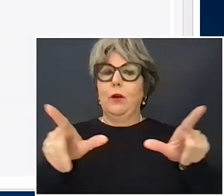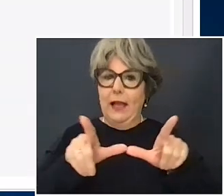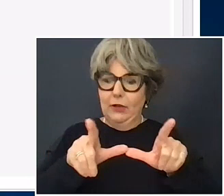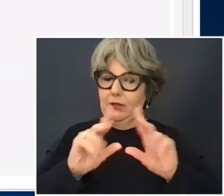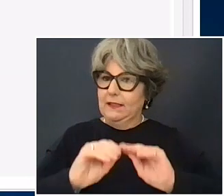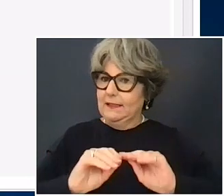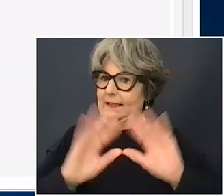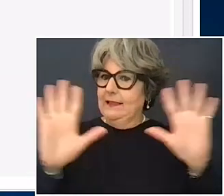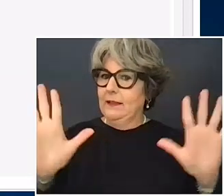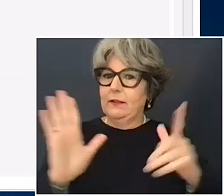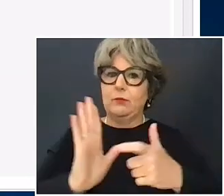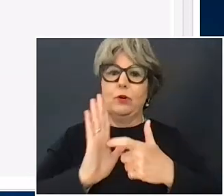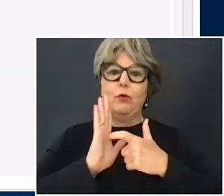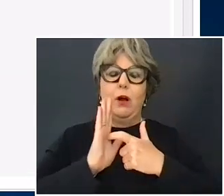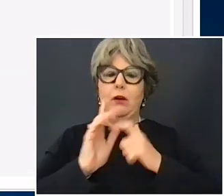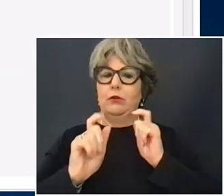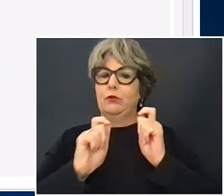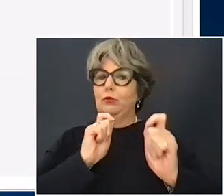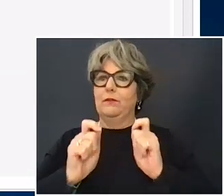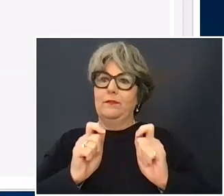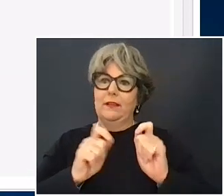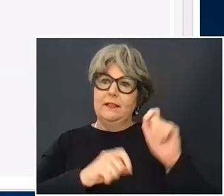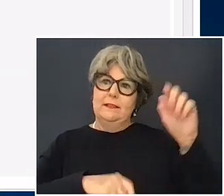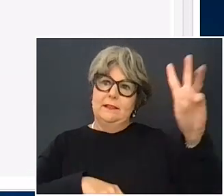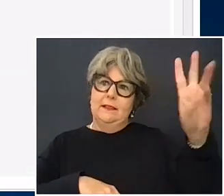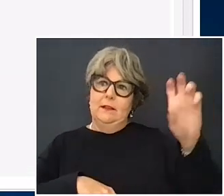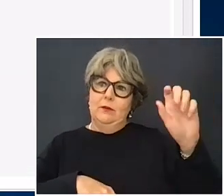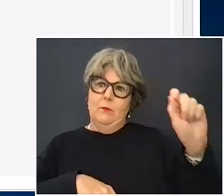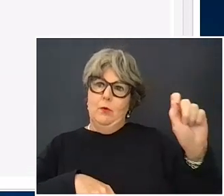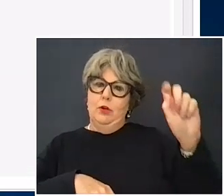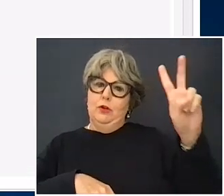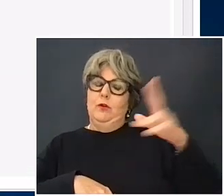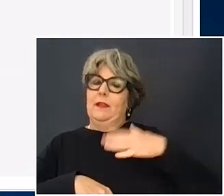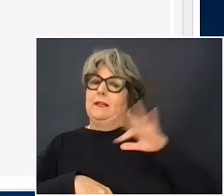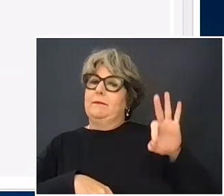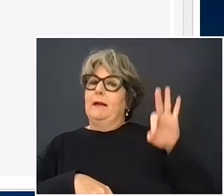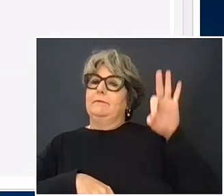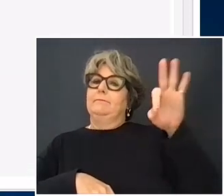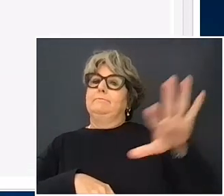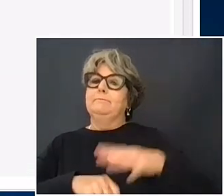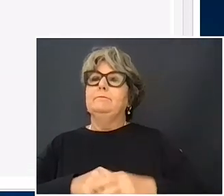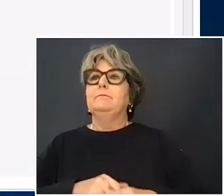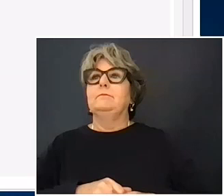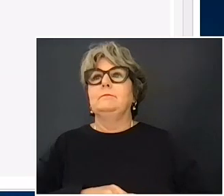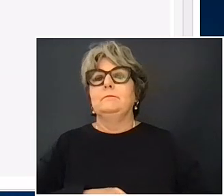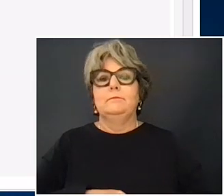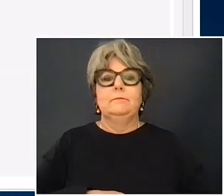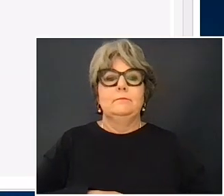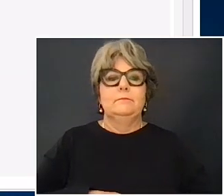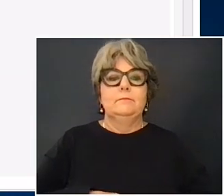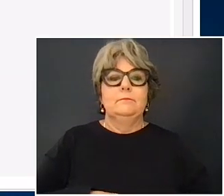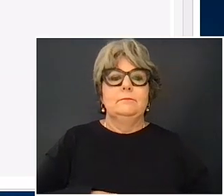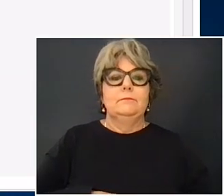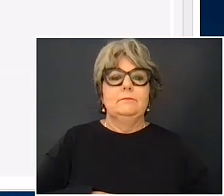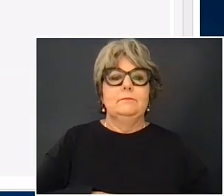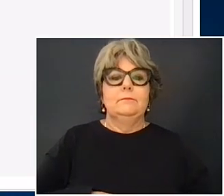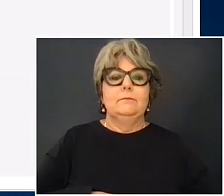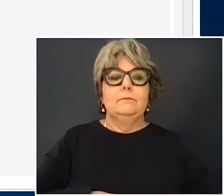you to go back and fix 600.2. That's just some non-lawyer feedback. I had the same reaction, Jillian, as I was looking at it. Can you add that to the chat as well, just